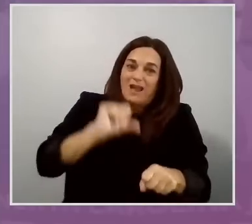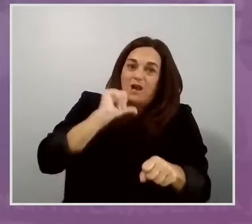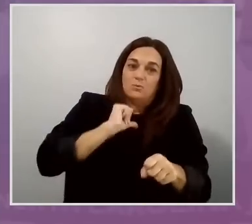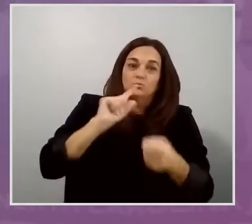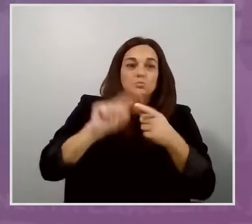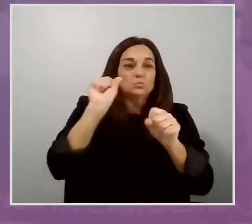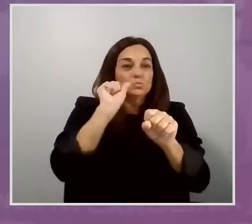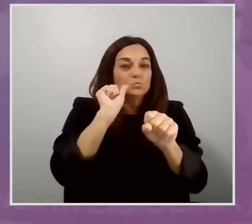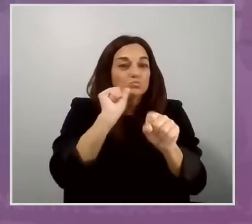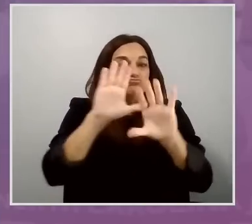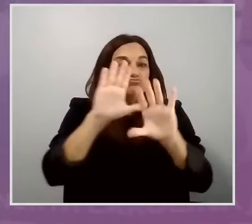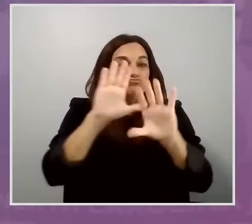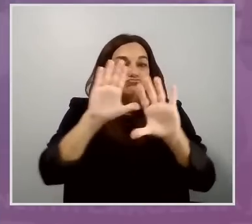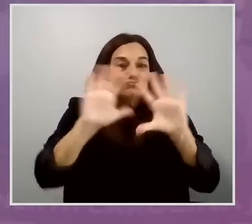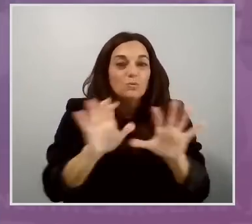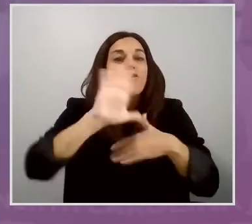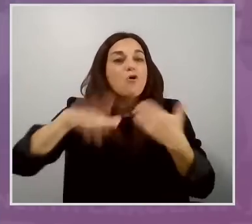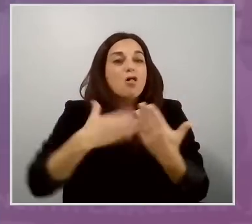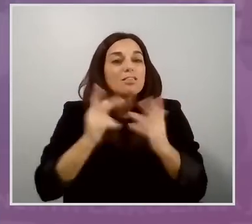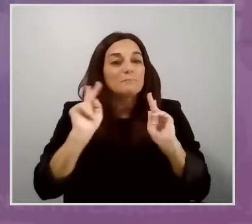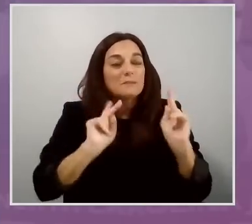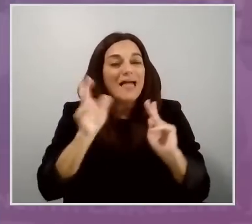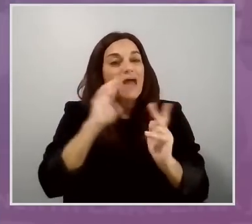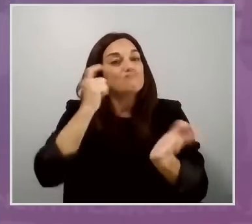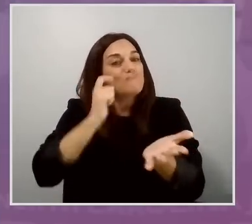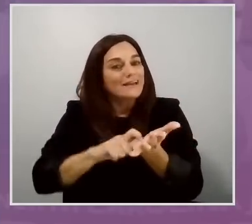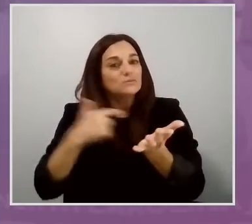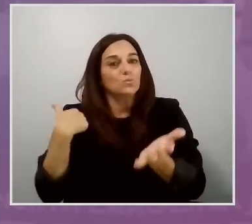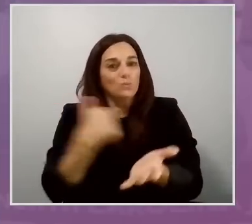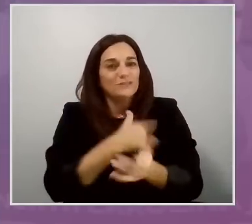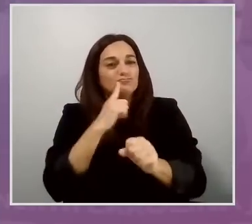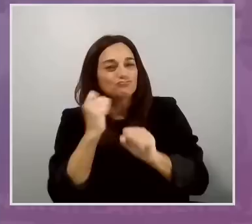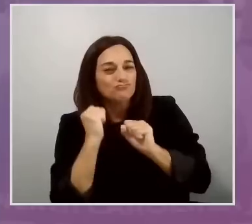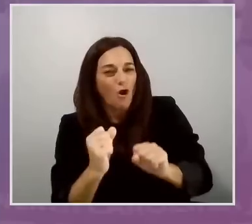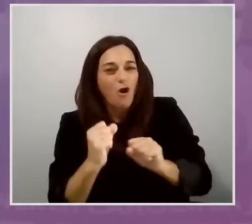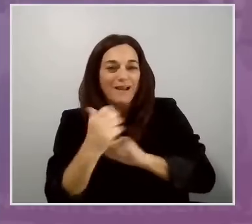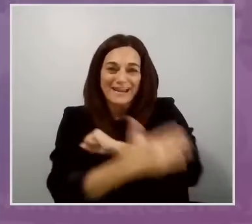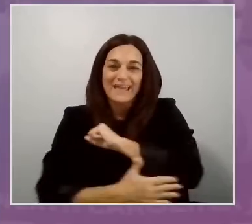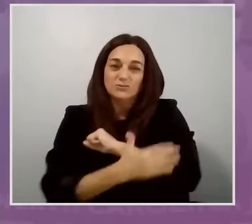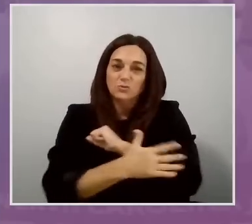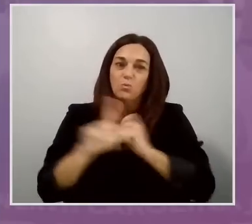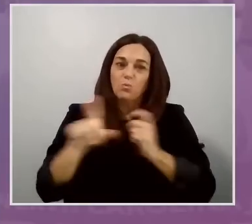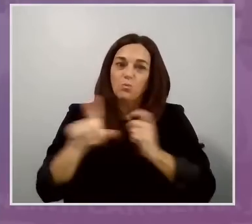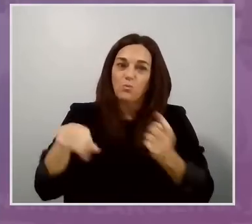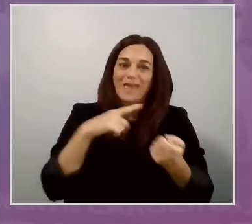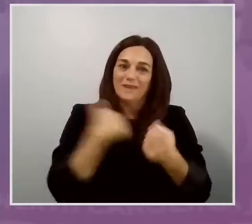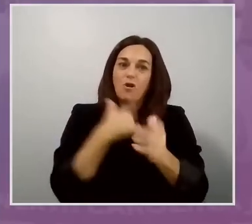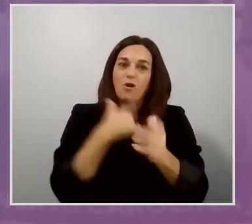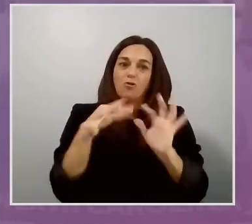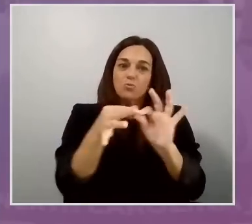WORK, AND TO STAND UP FOR THE DIGNITY OF ALL PEOPLE AND